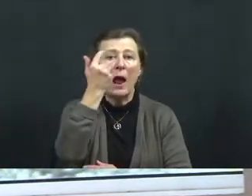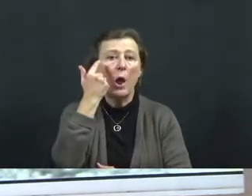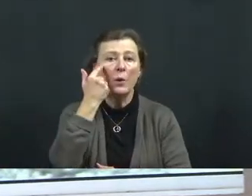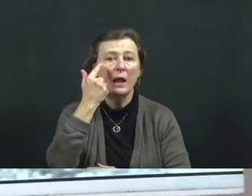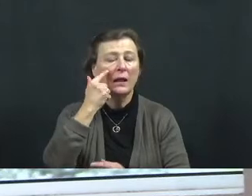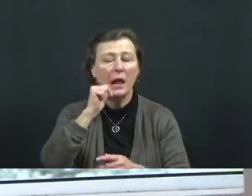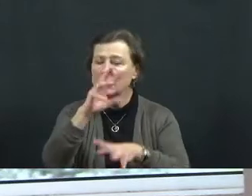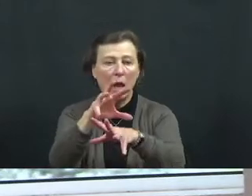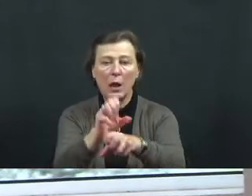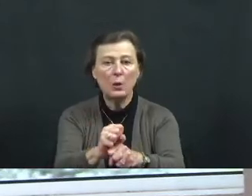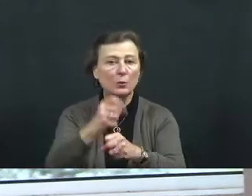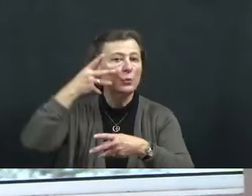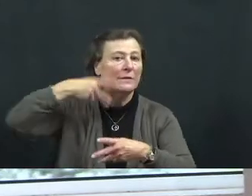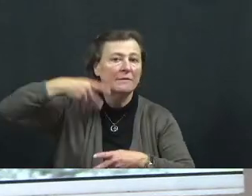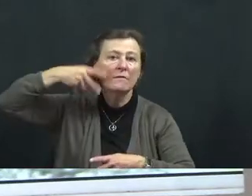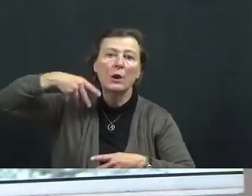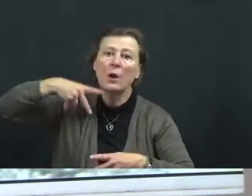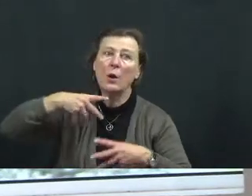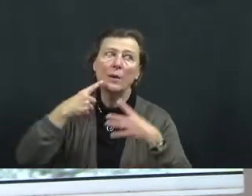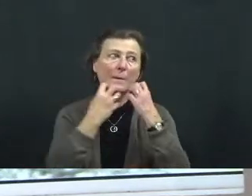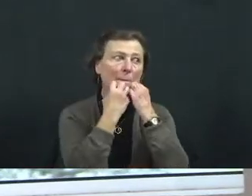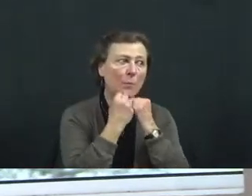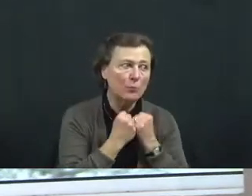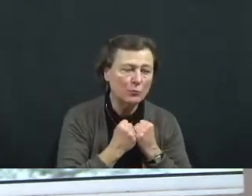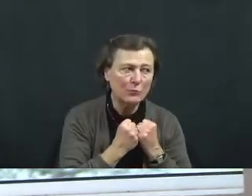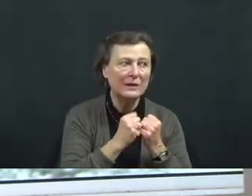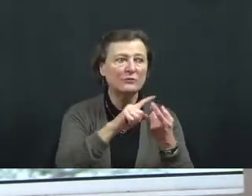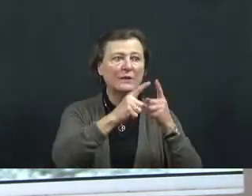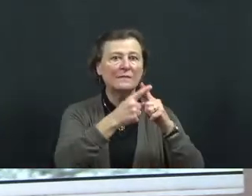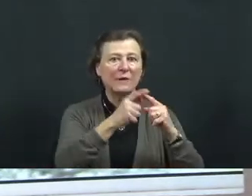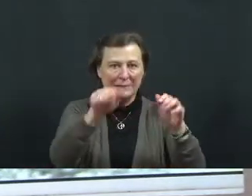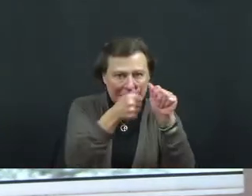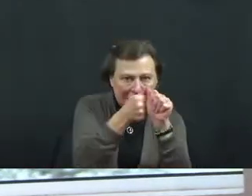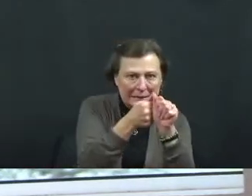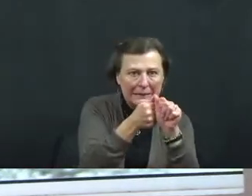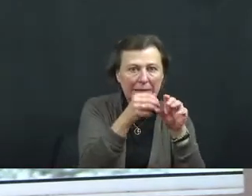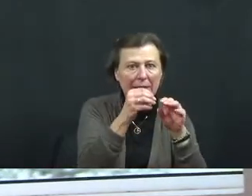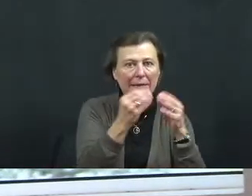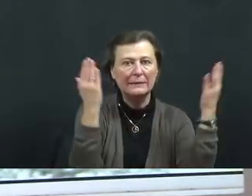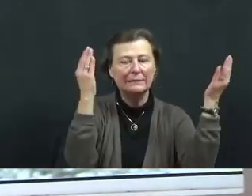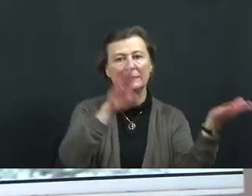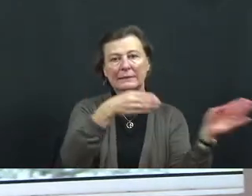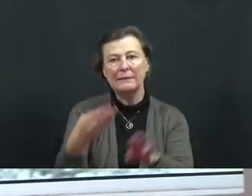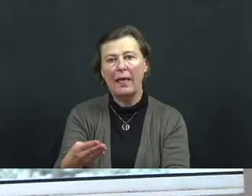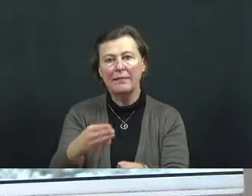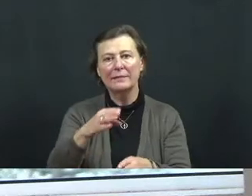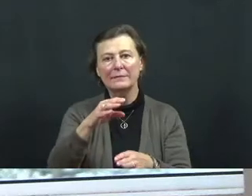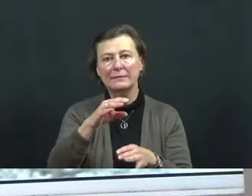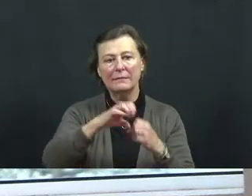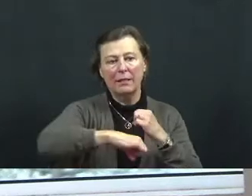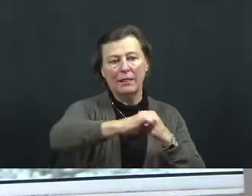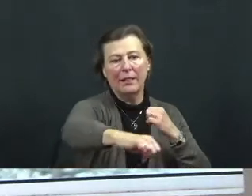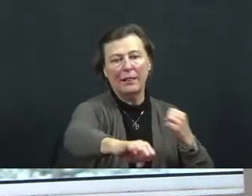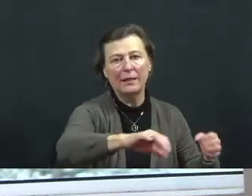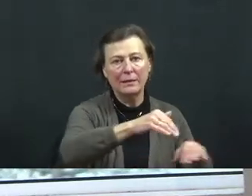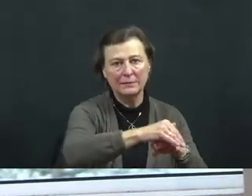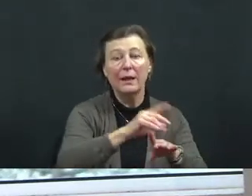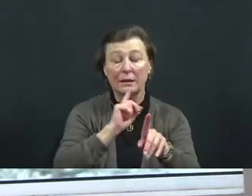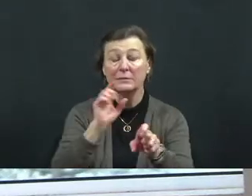to flow, for precious friends hid in death’s dateless night”. And indeed, I have wept.